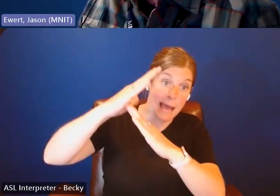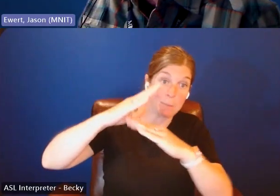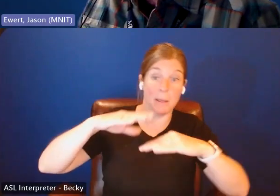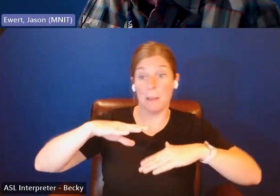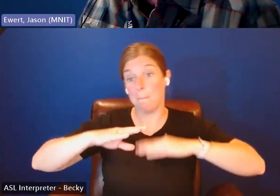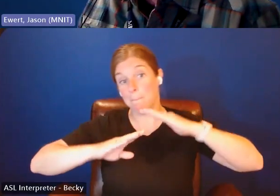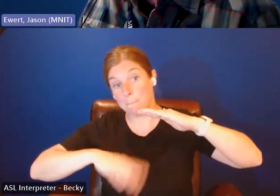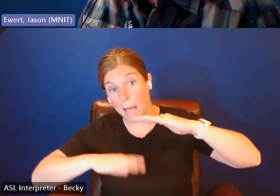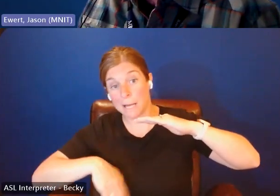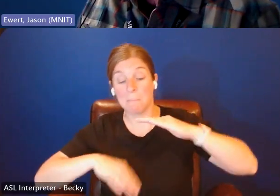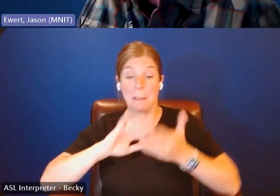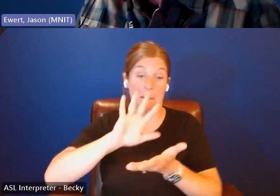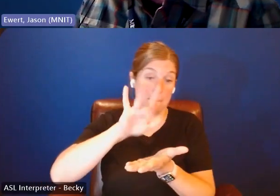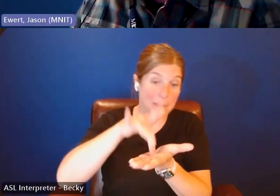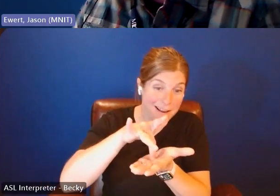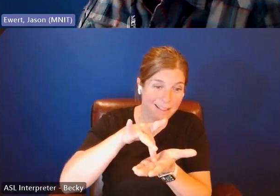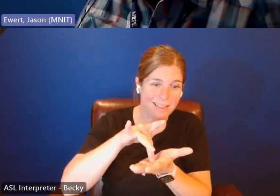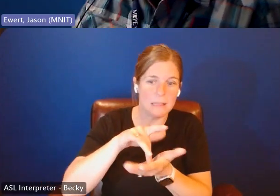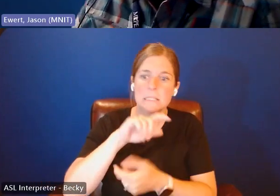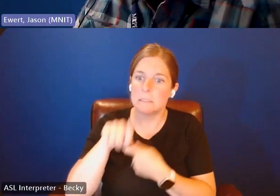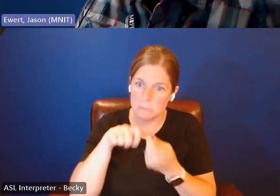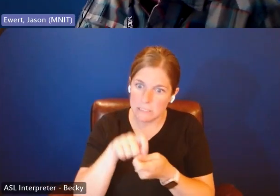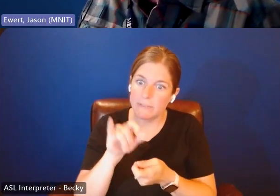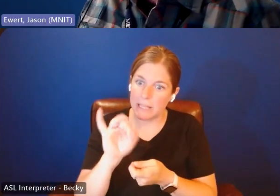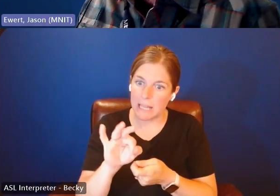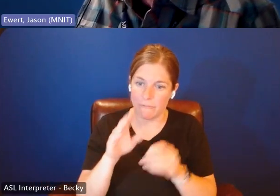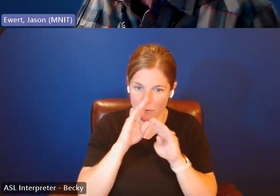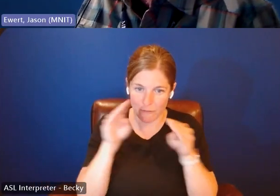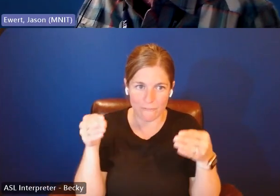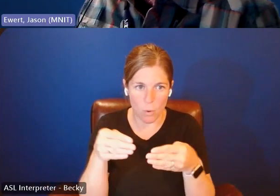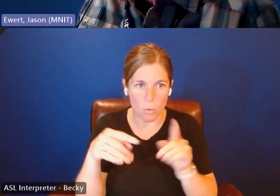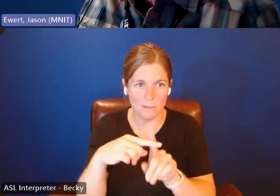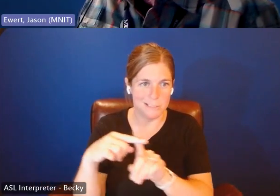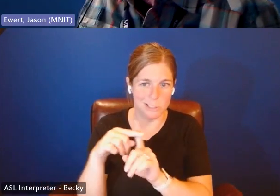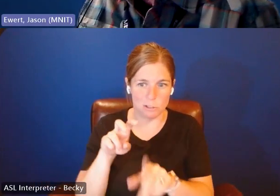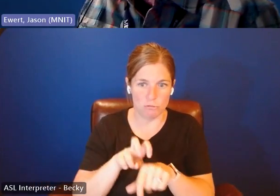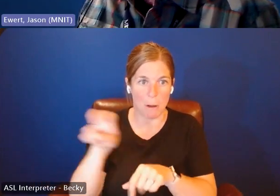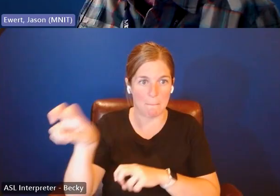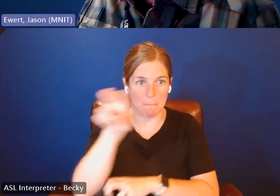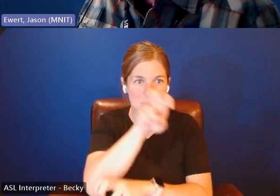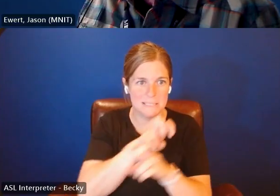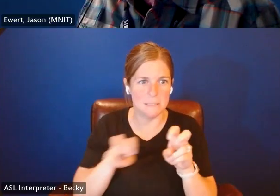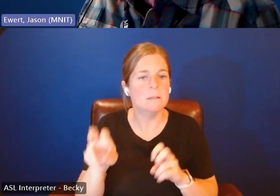the focus jumps, as we will see.